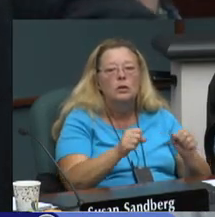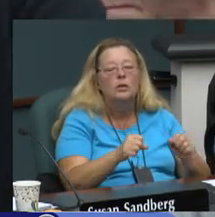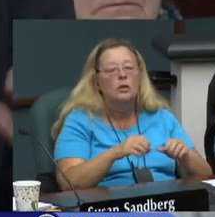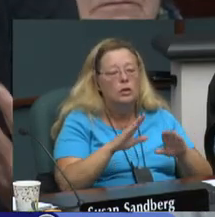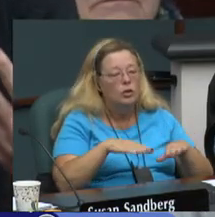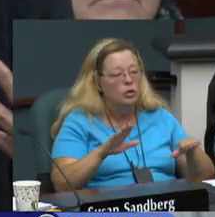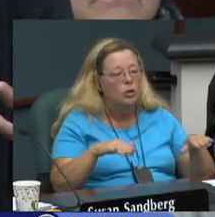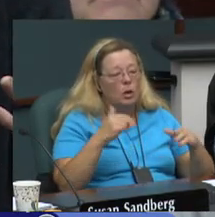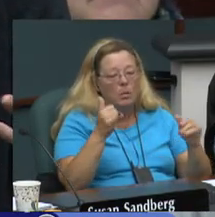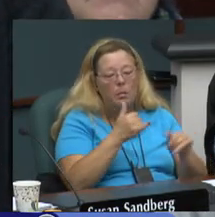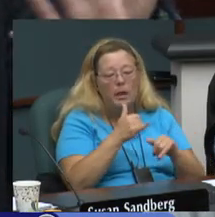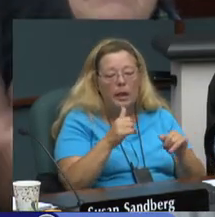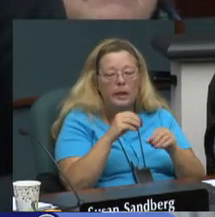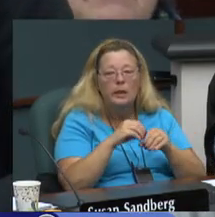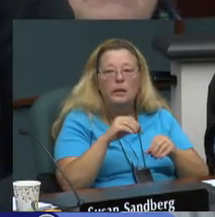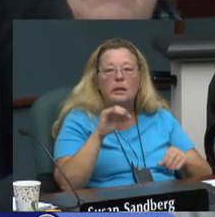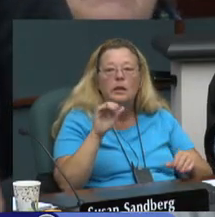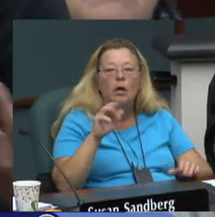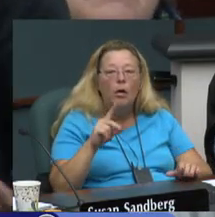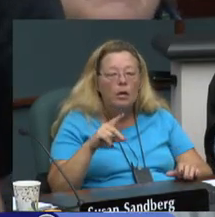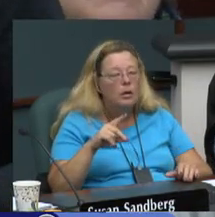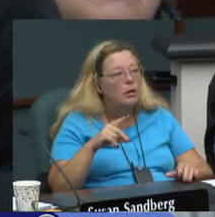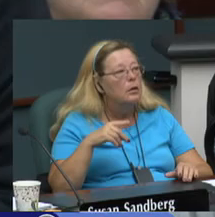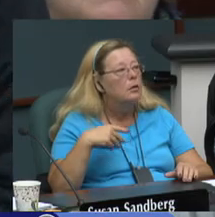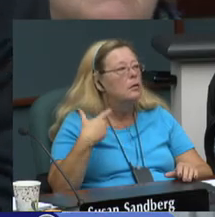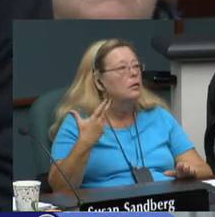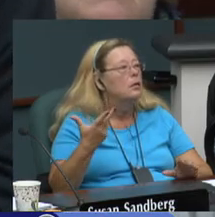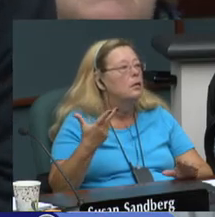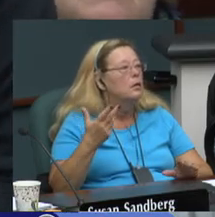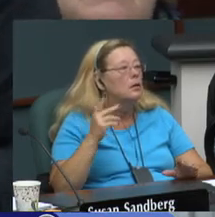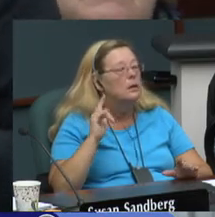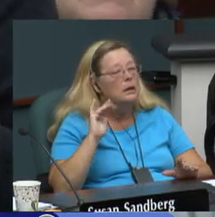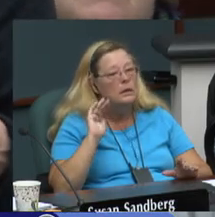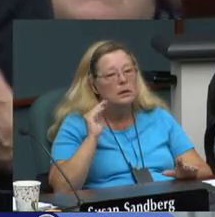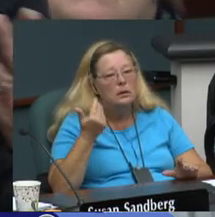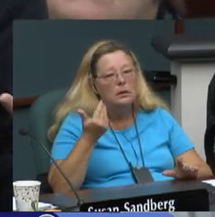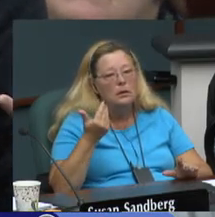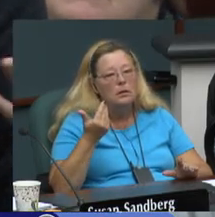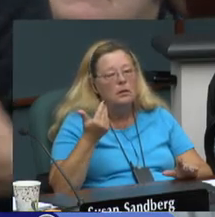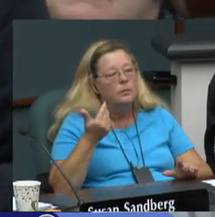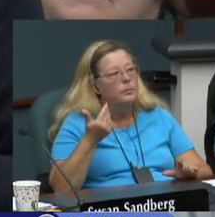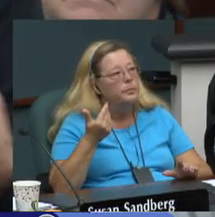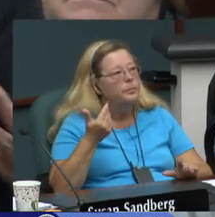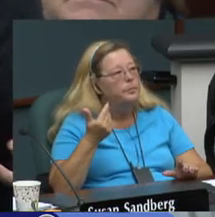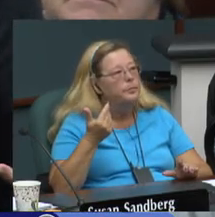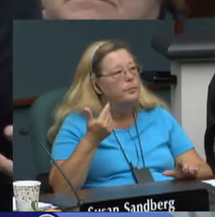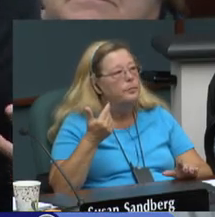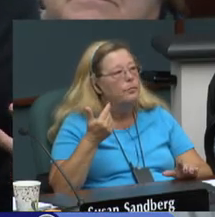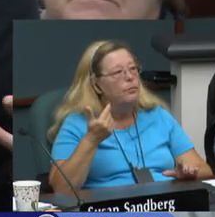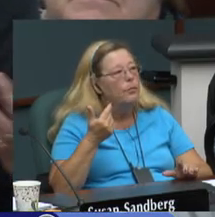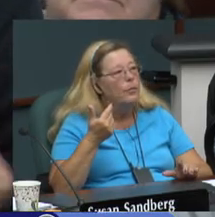playing in the yards it seems like it's someone should take into account in